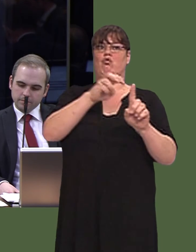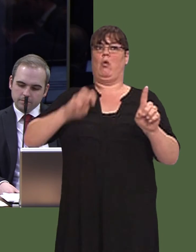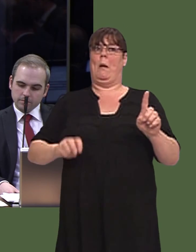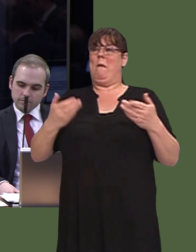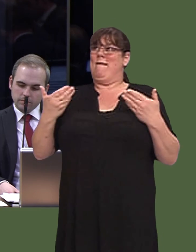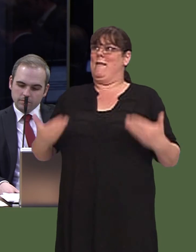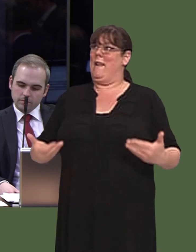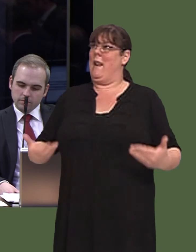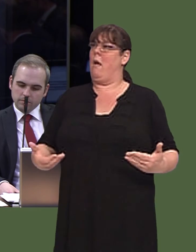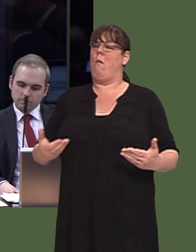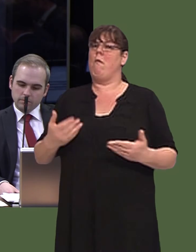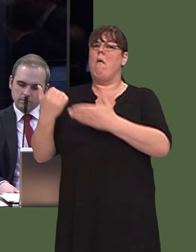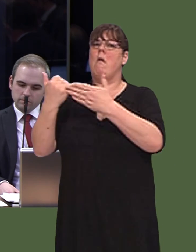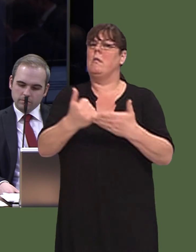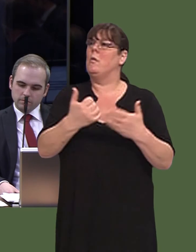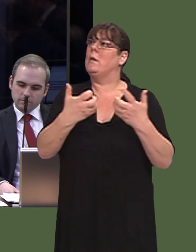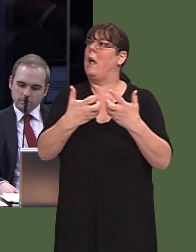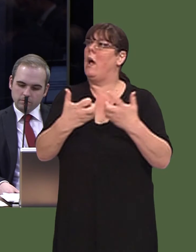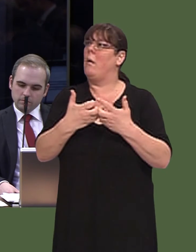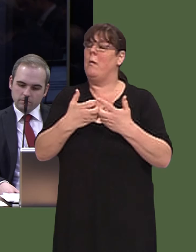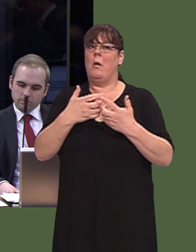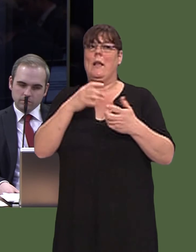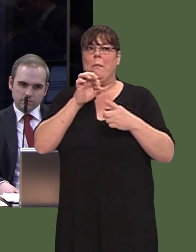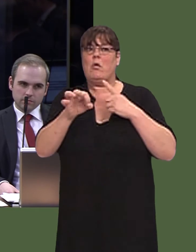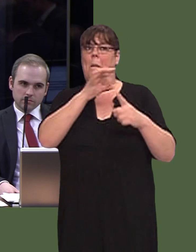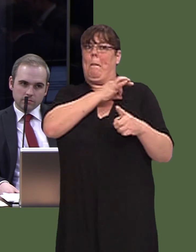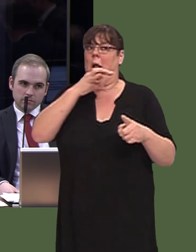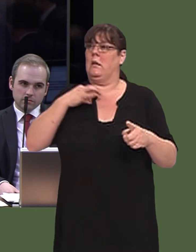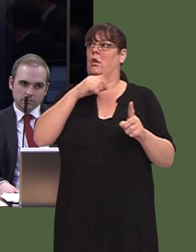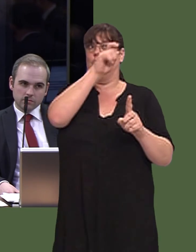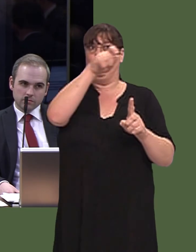now in an area where we truly need their expertise?